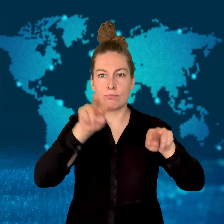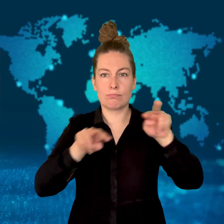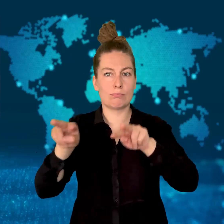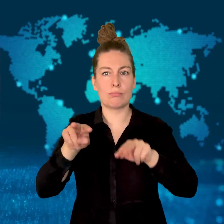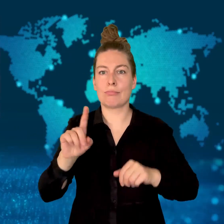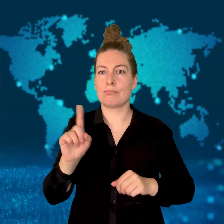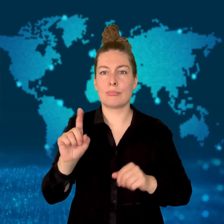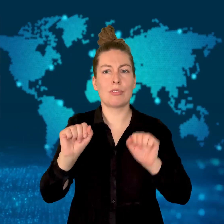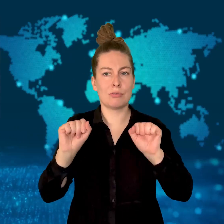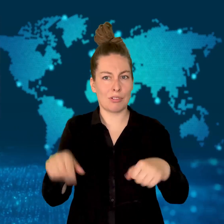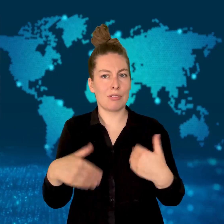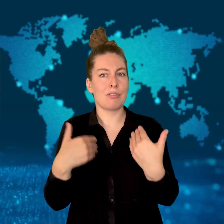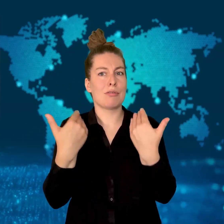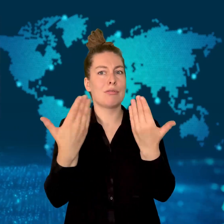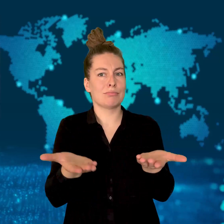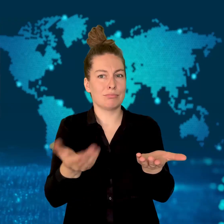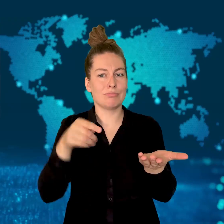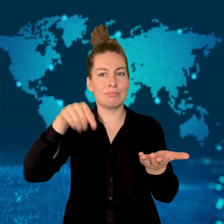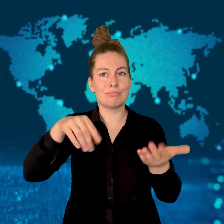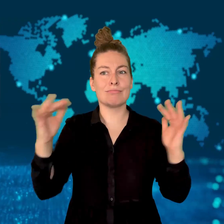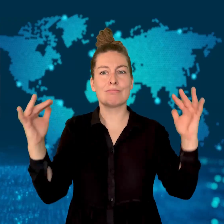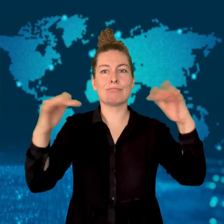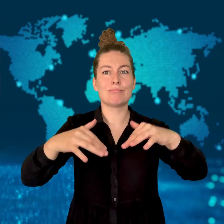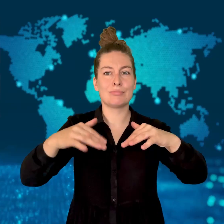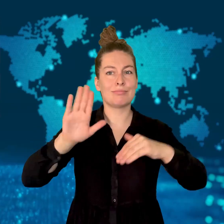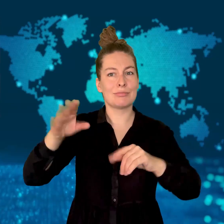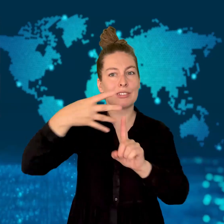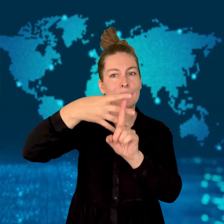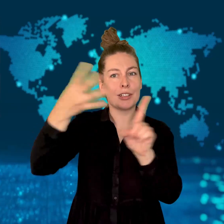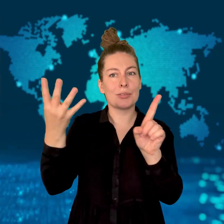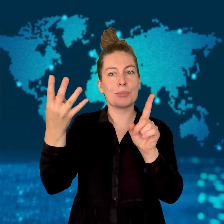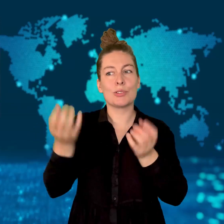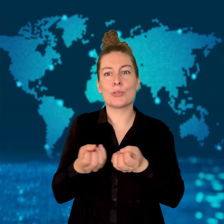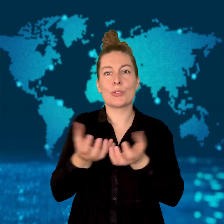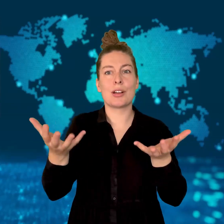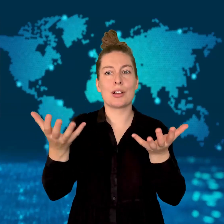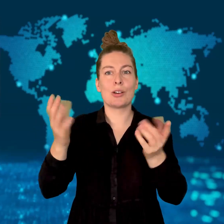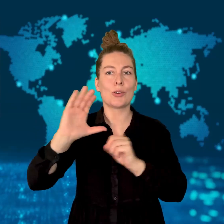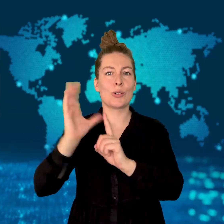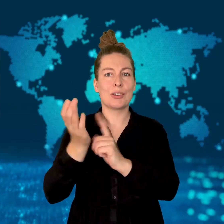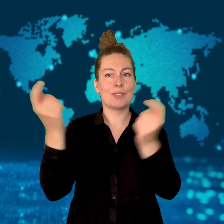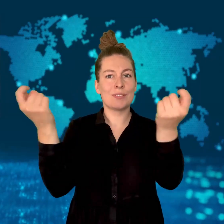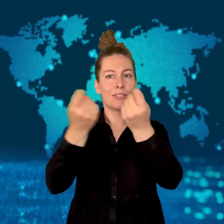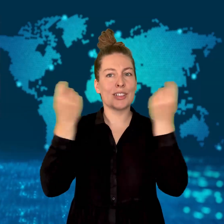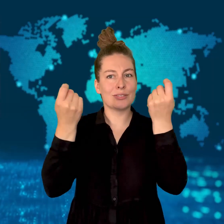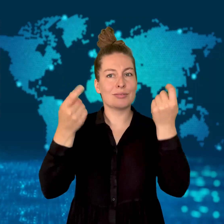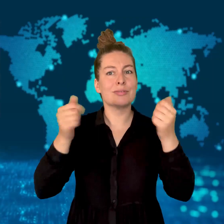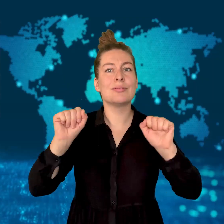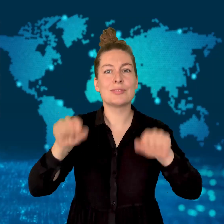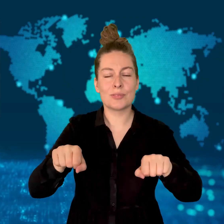the event could proceed.